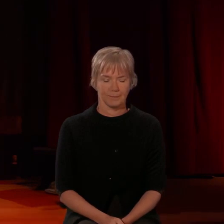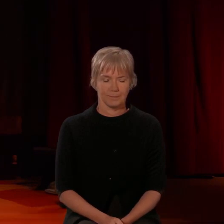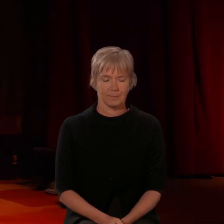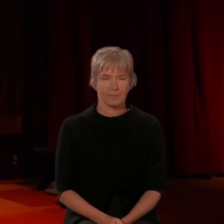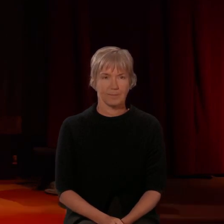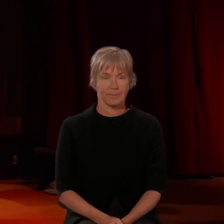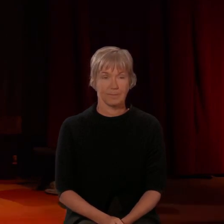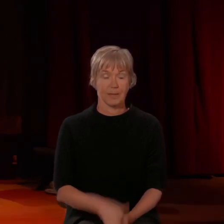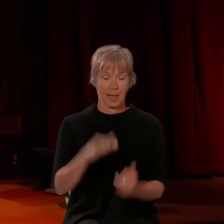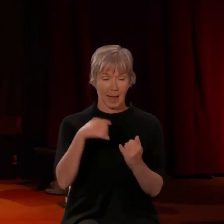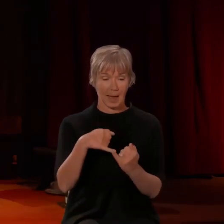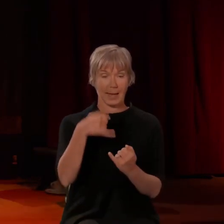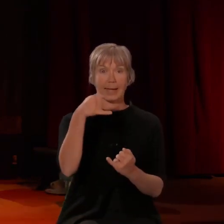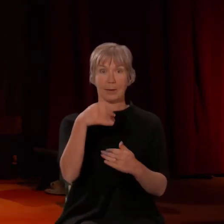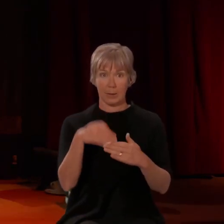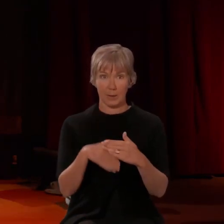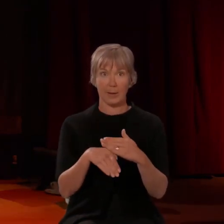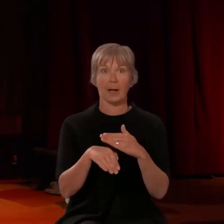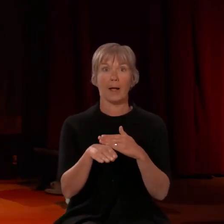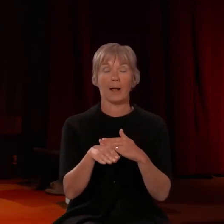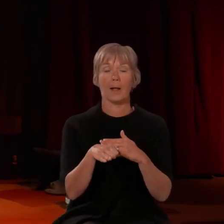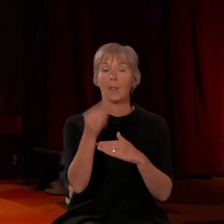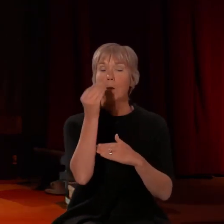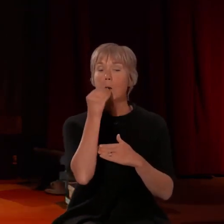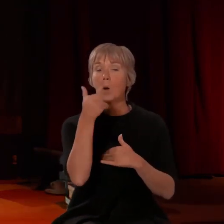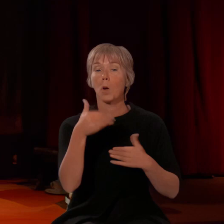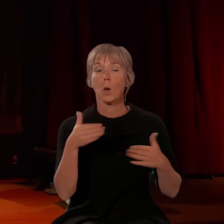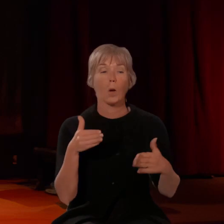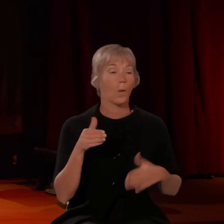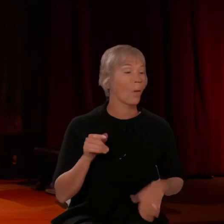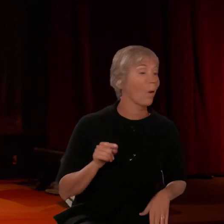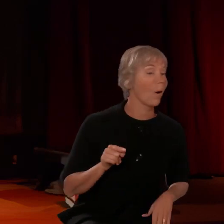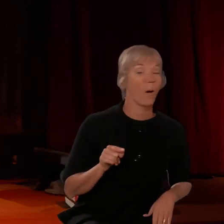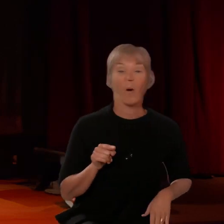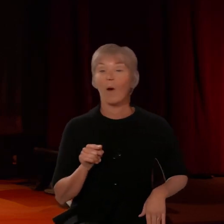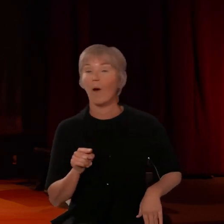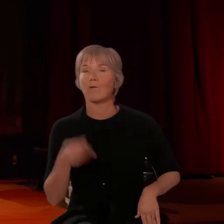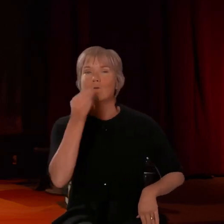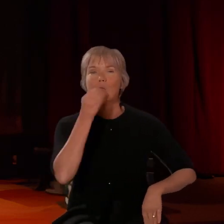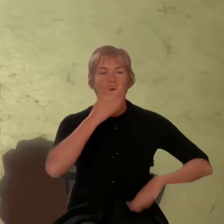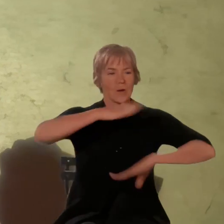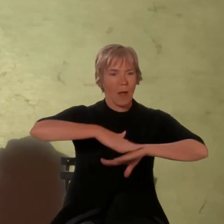And when Ichabod entered the Van Tassel parlor, he made a beeline for the banquet table. There, spread out before him,